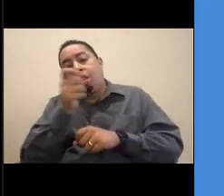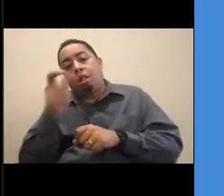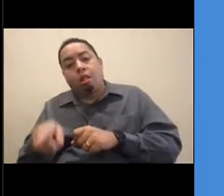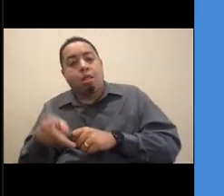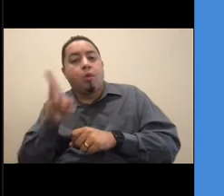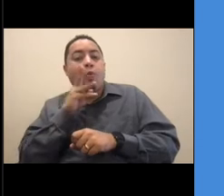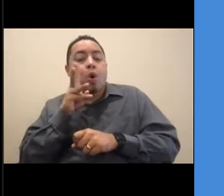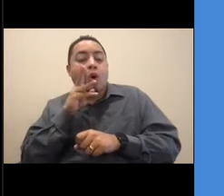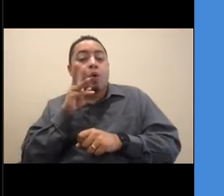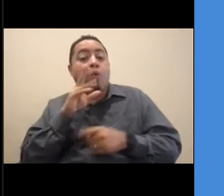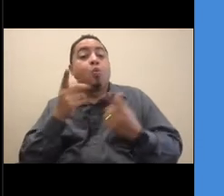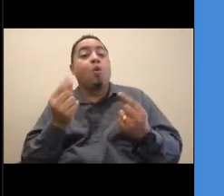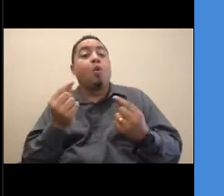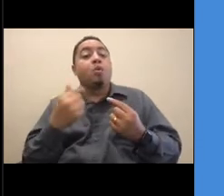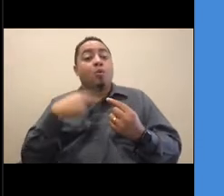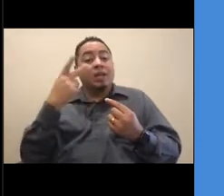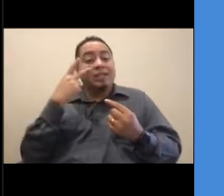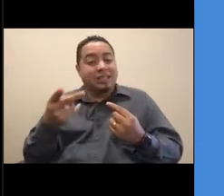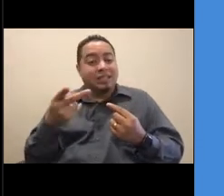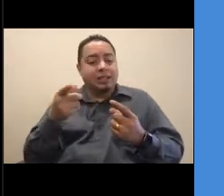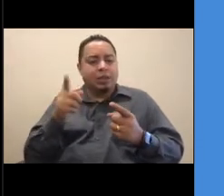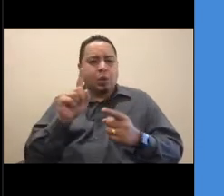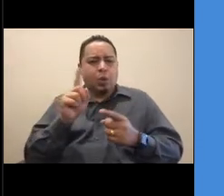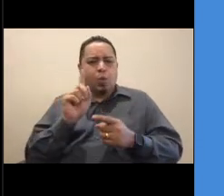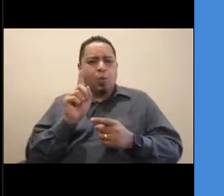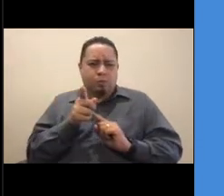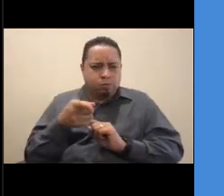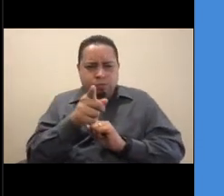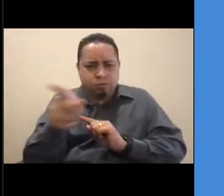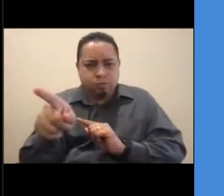throughout the Lake Champlain basin. So on the next slide,